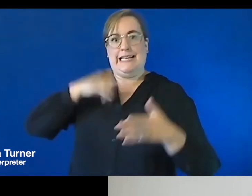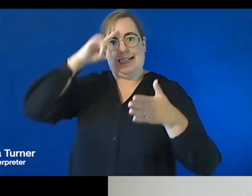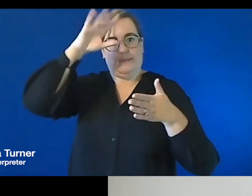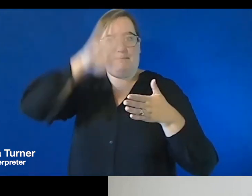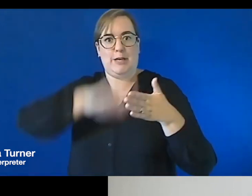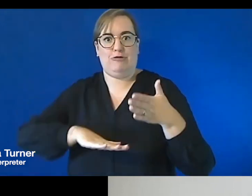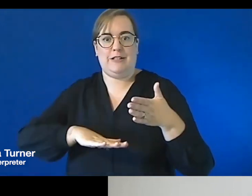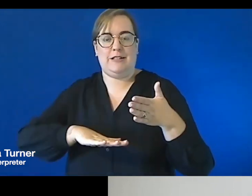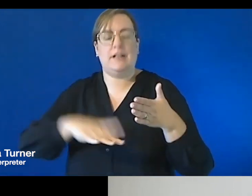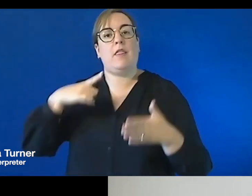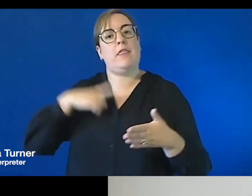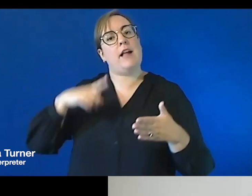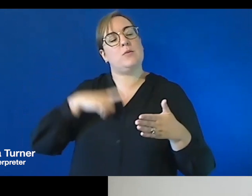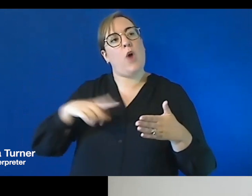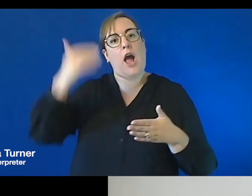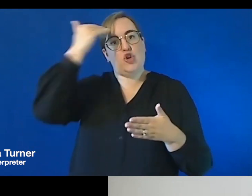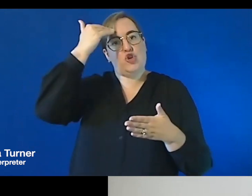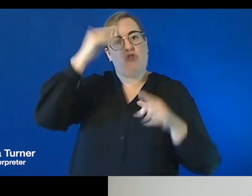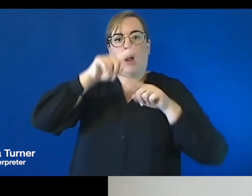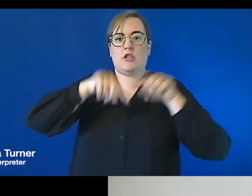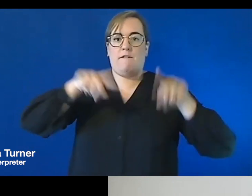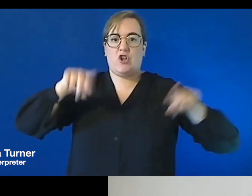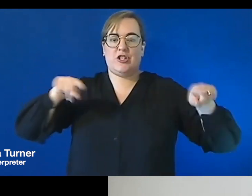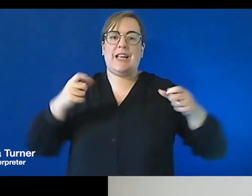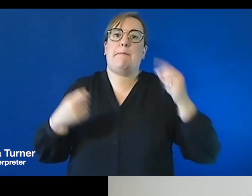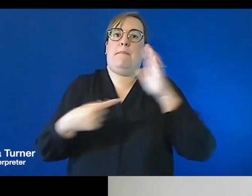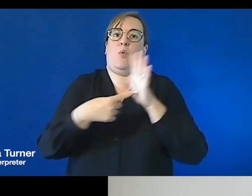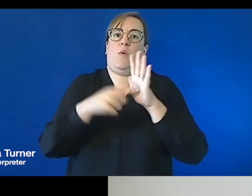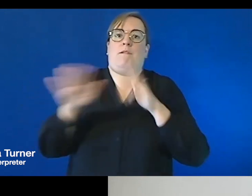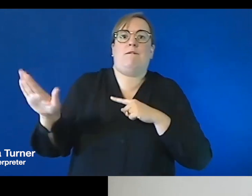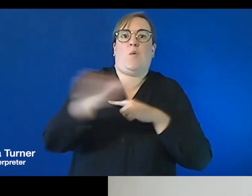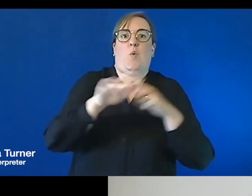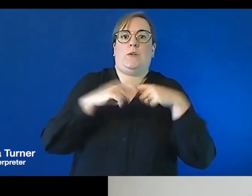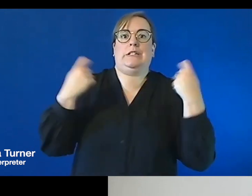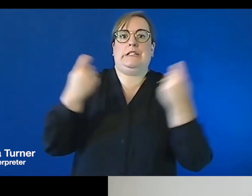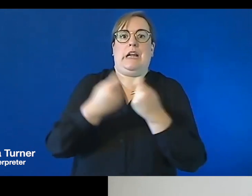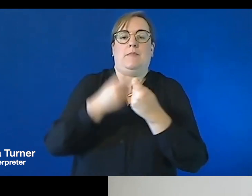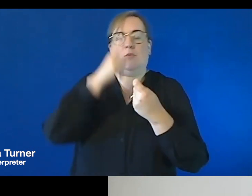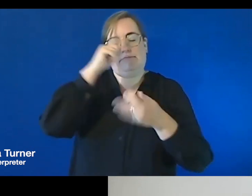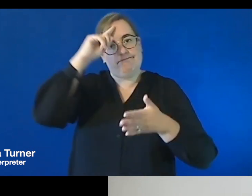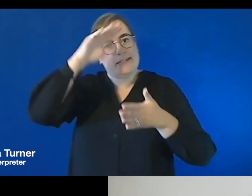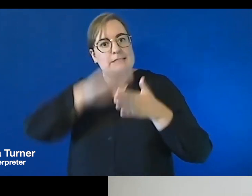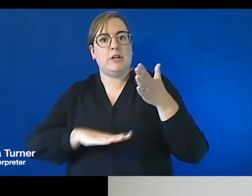teams in order to help people experience empathy and create with empathy in mind.